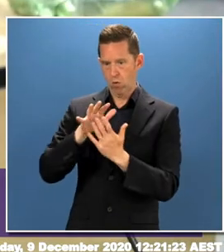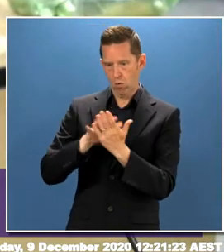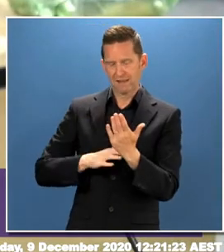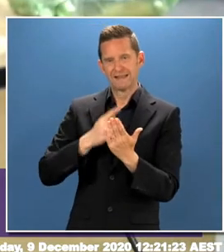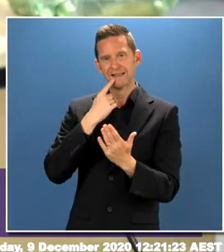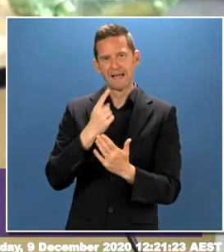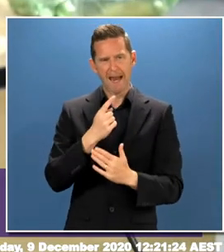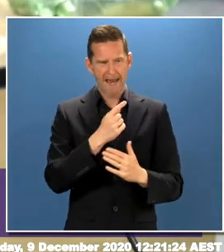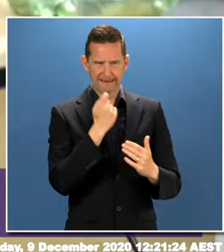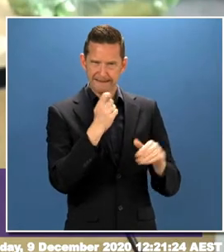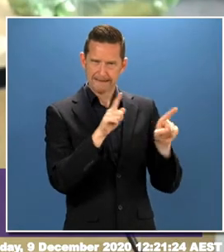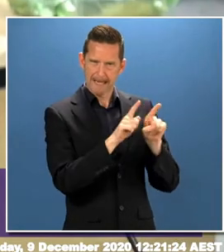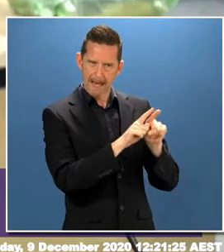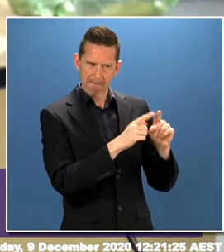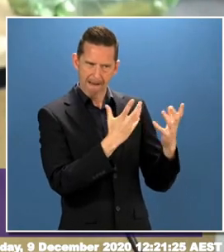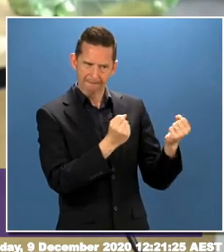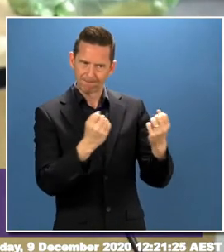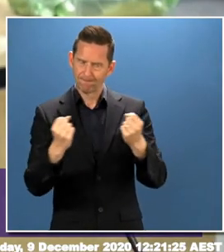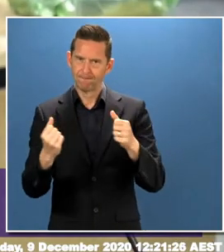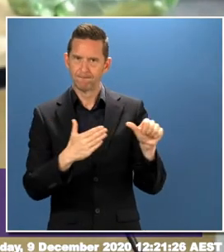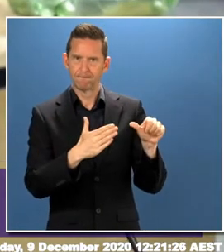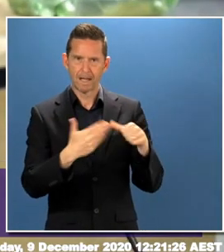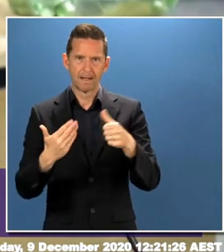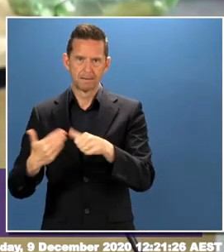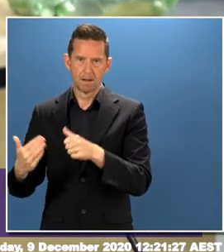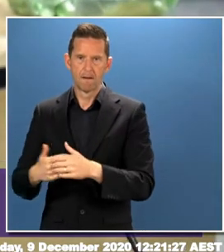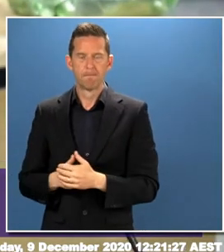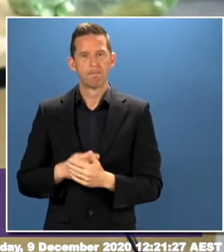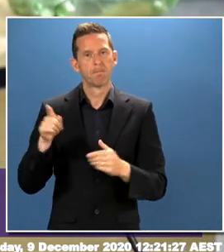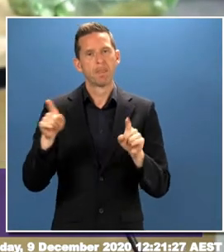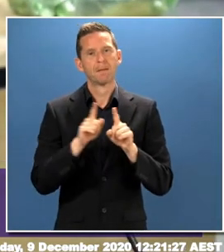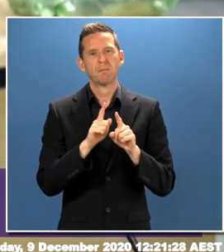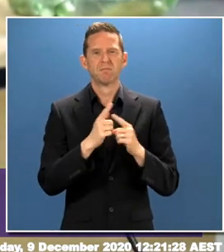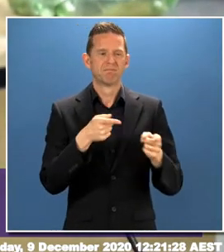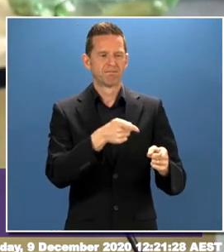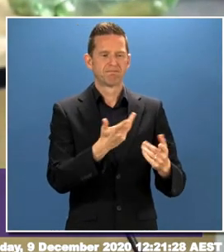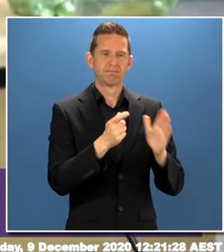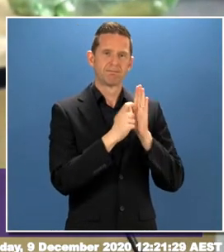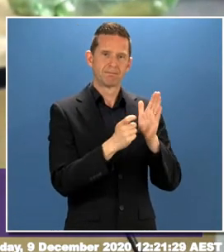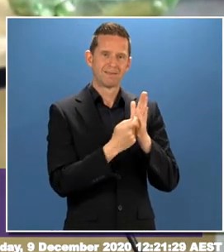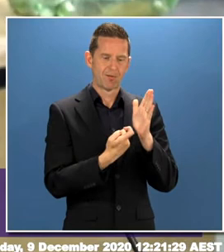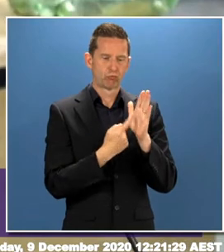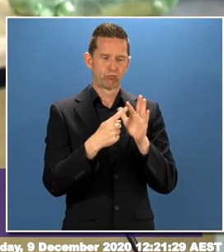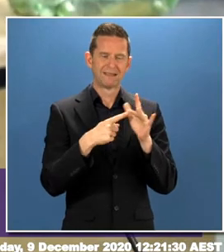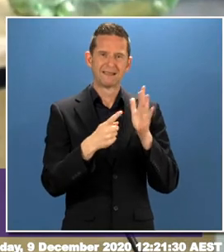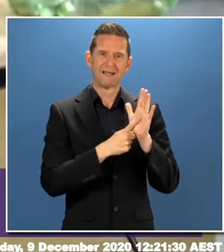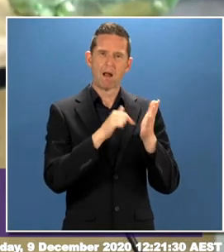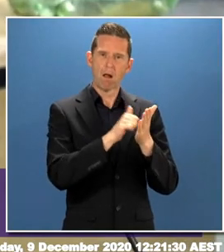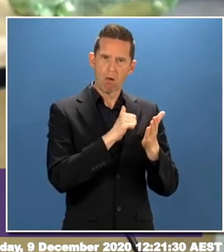in responses. So, for example, there is a number of references to the same retail store, those sorts of things.